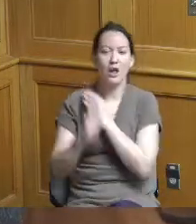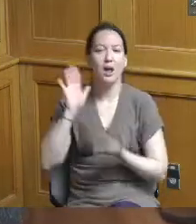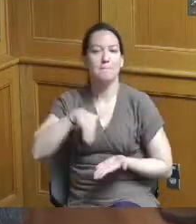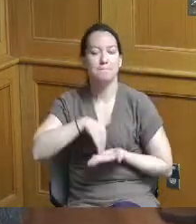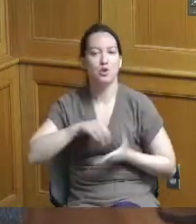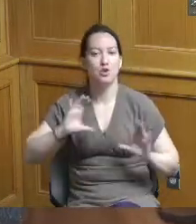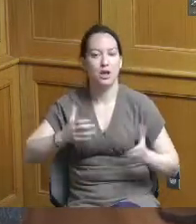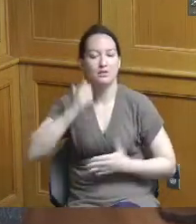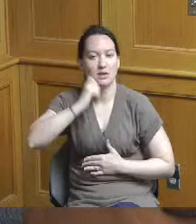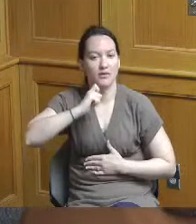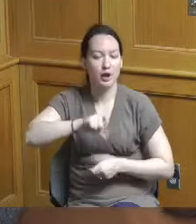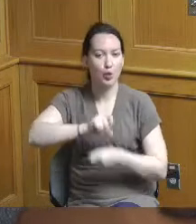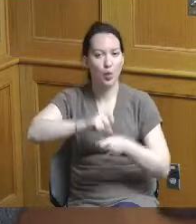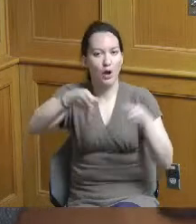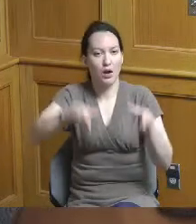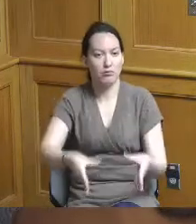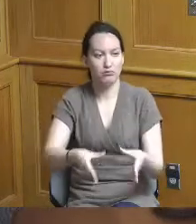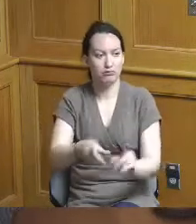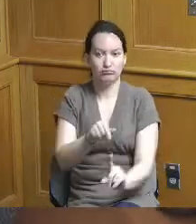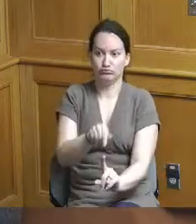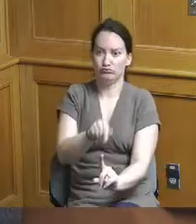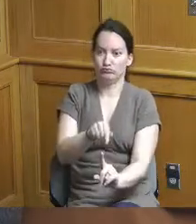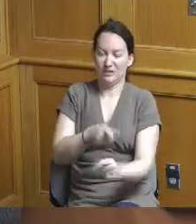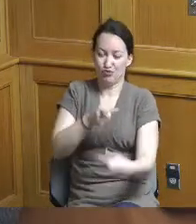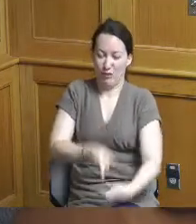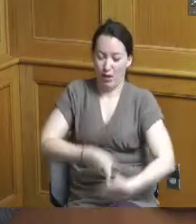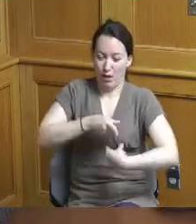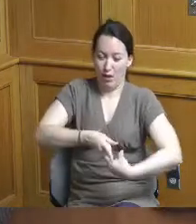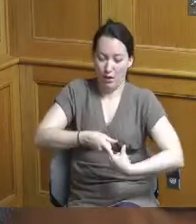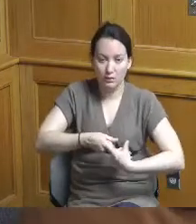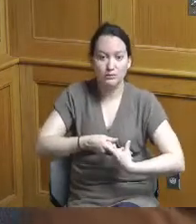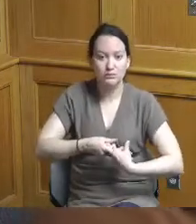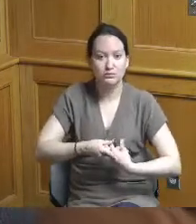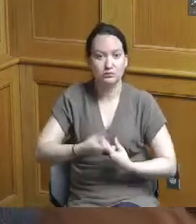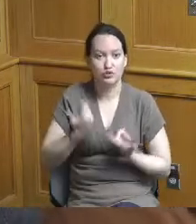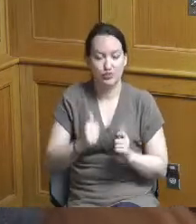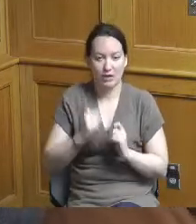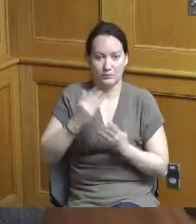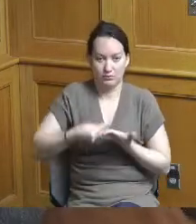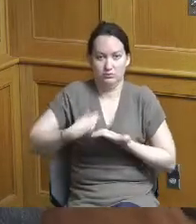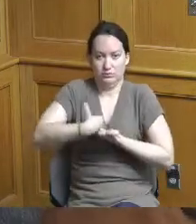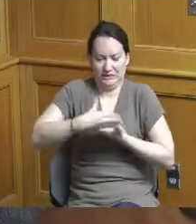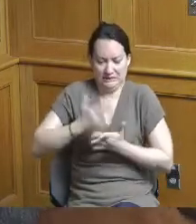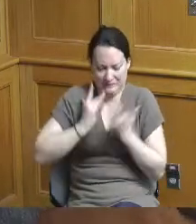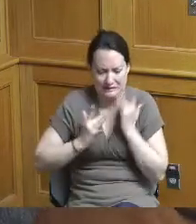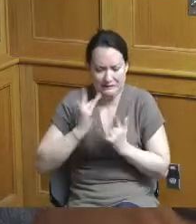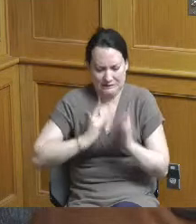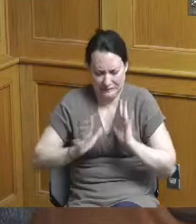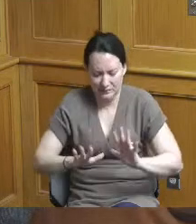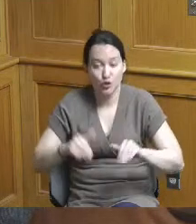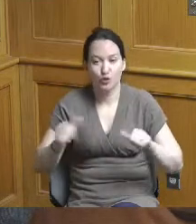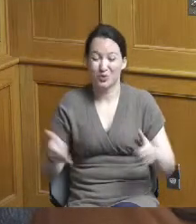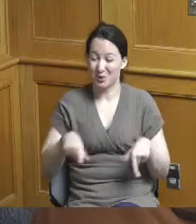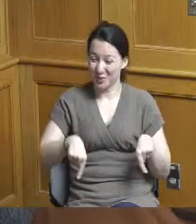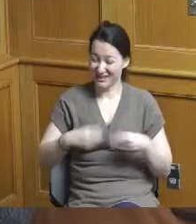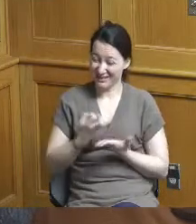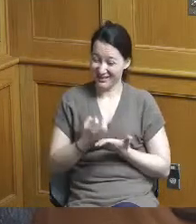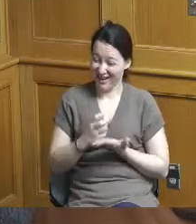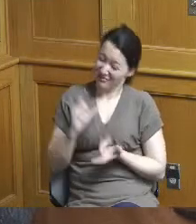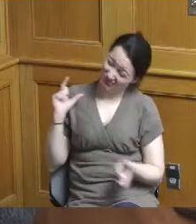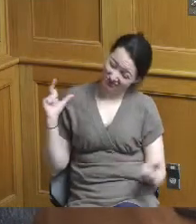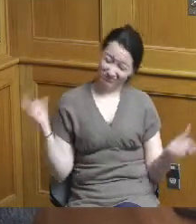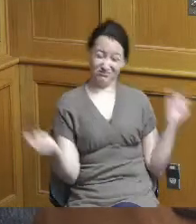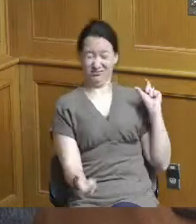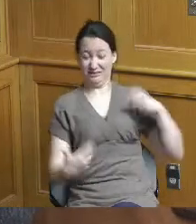everyday working person who is struggling to make those ends meet in this new economy so I want to